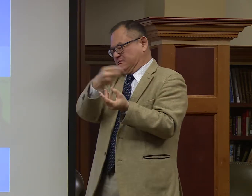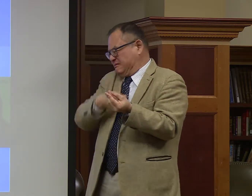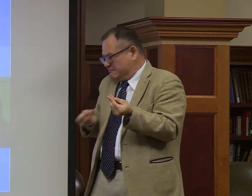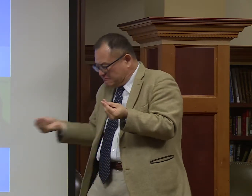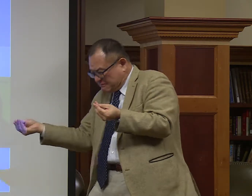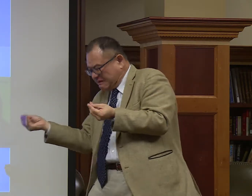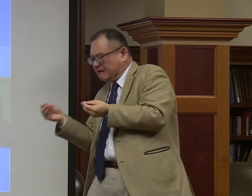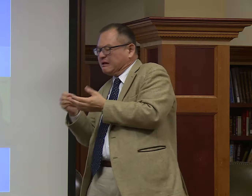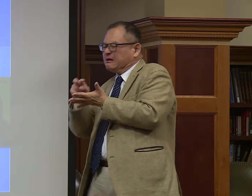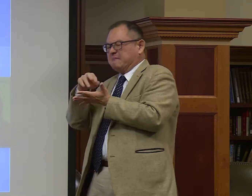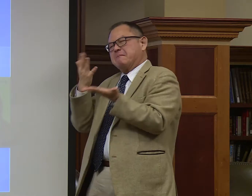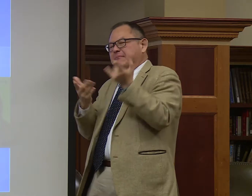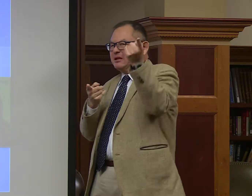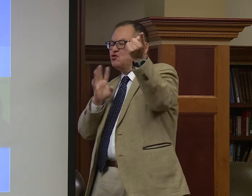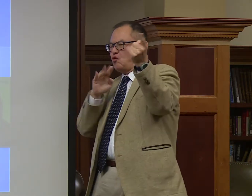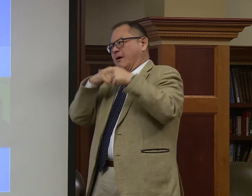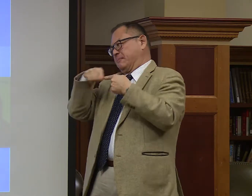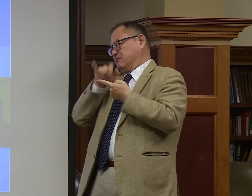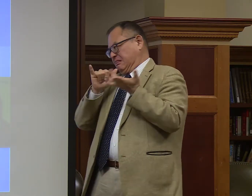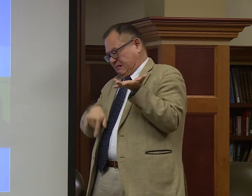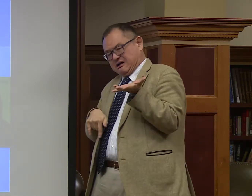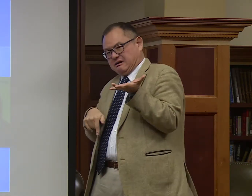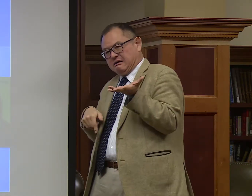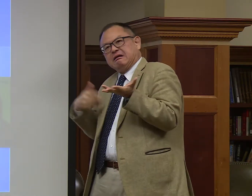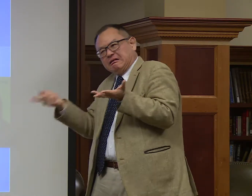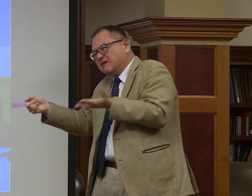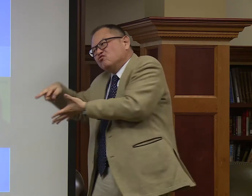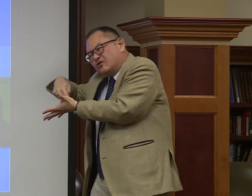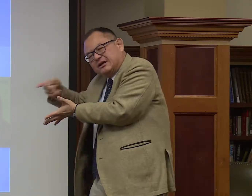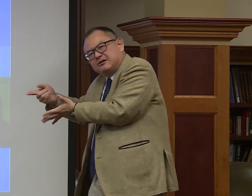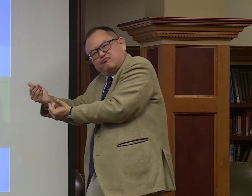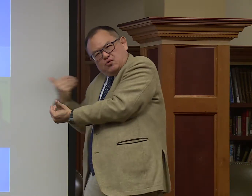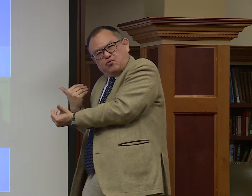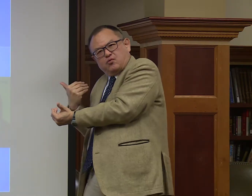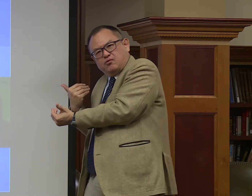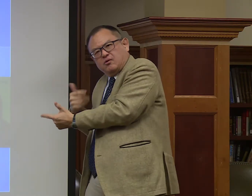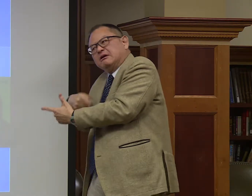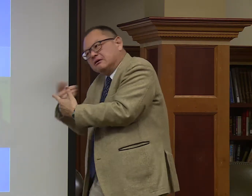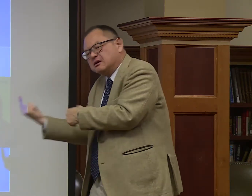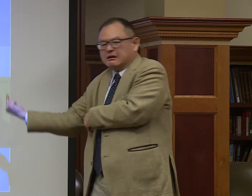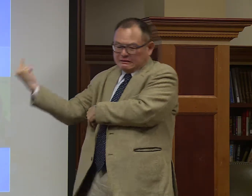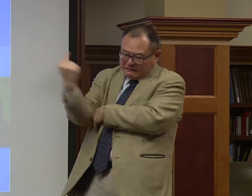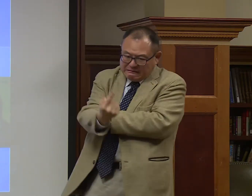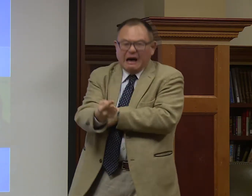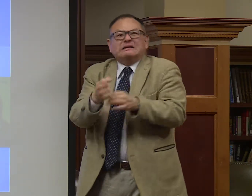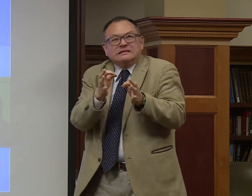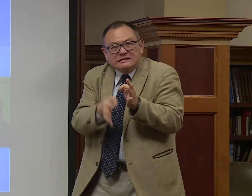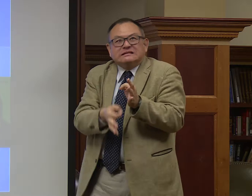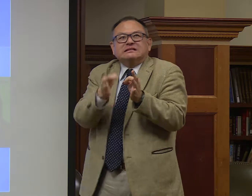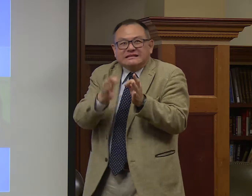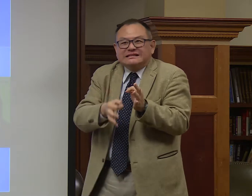Or maybe I would get the information that was going to be discussed and I could read it ahead of time,